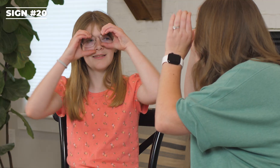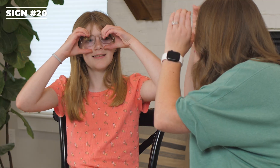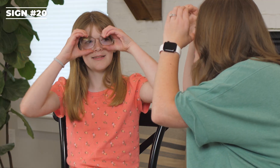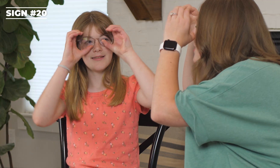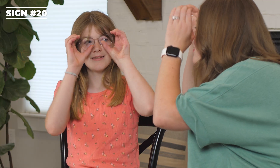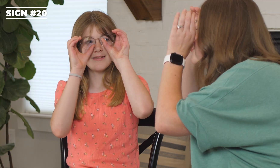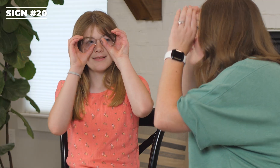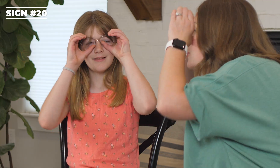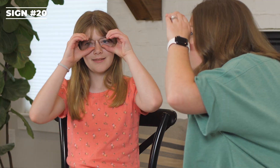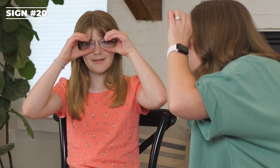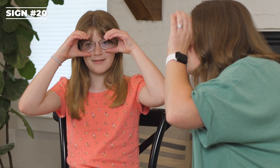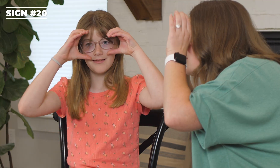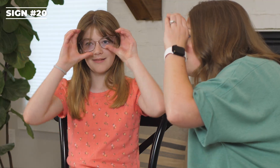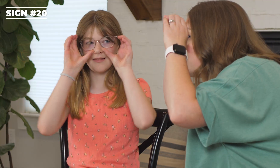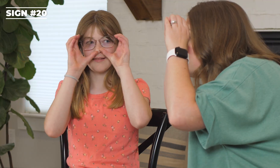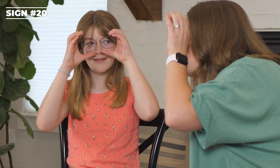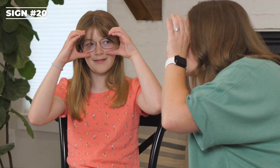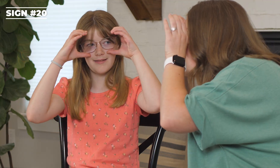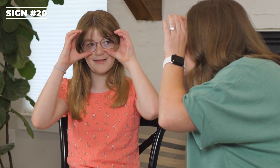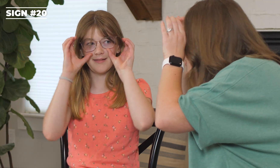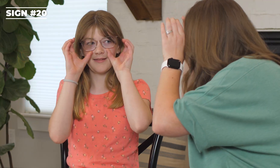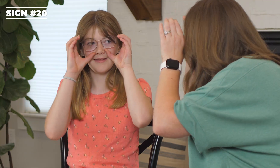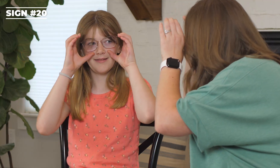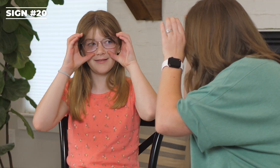Just like look at through the binoculars.